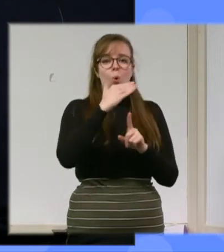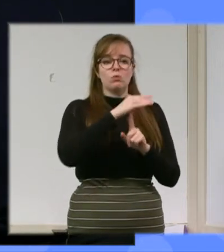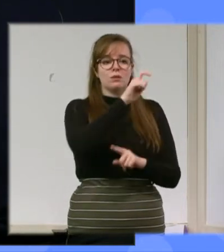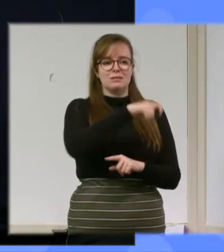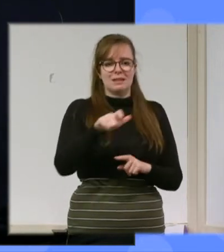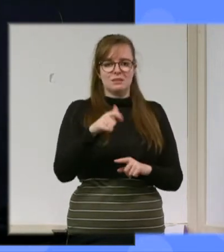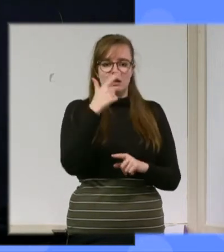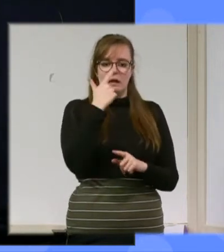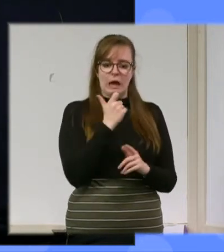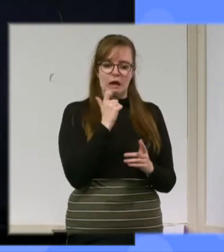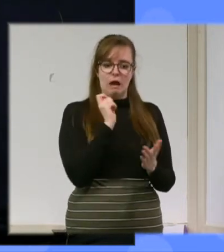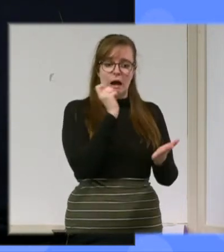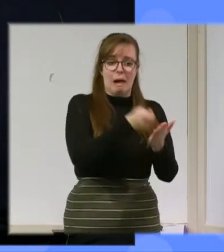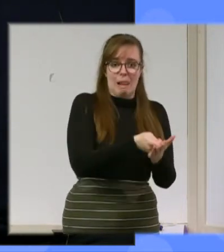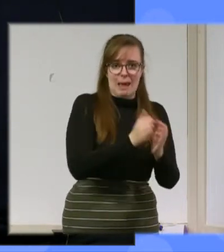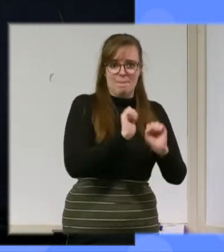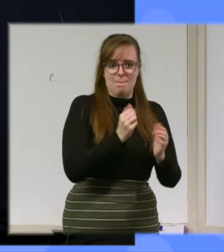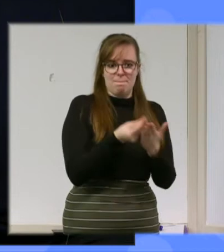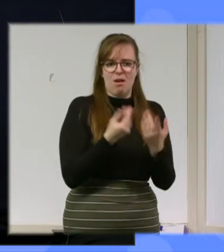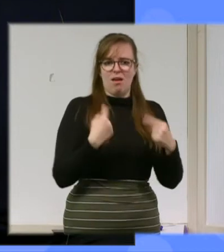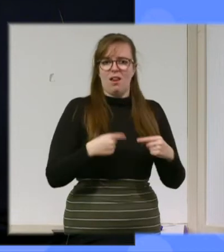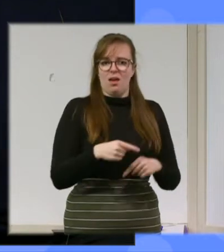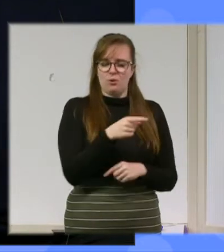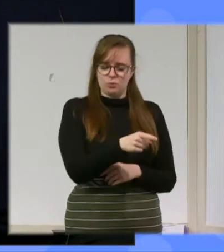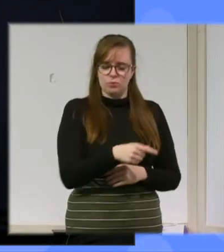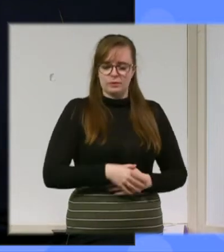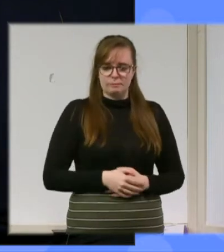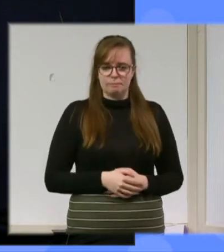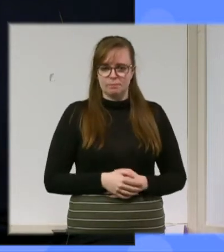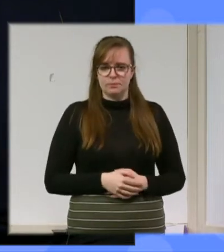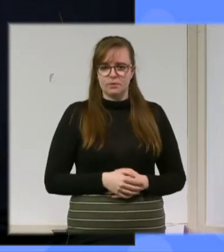entitled to and you know the vast bulk of patient of poverty